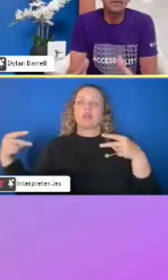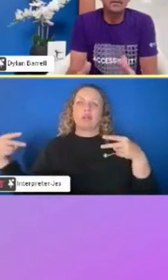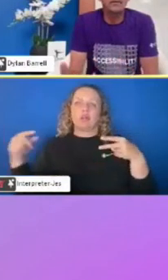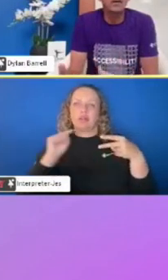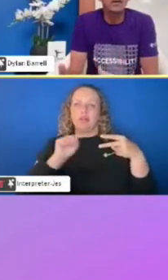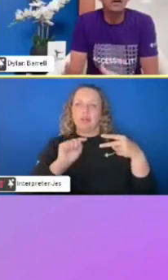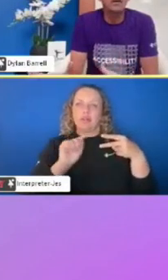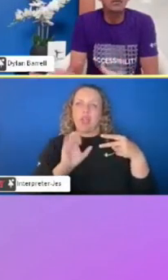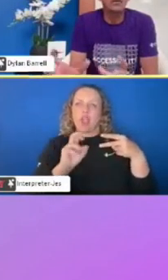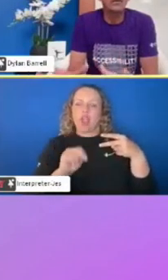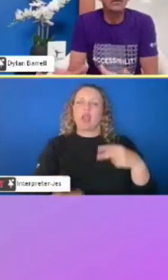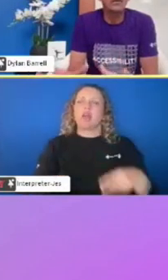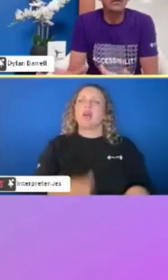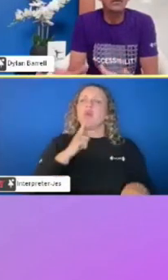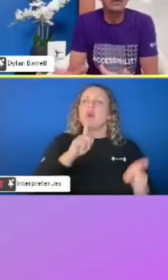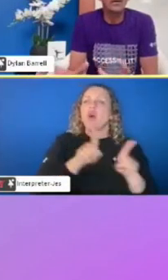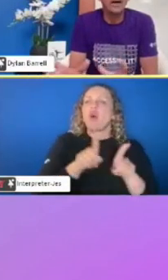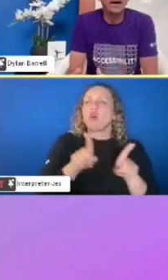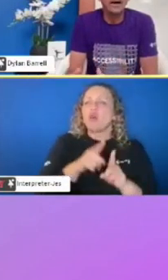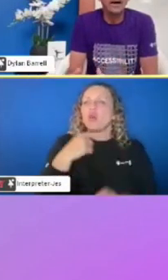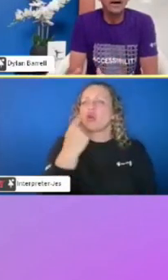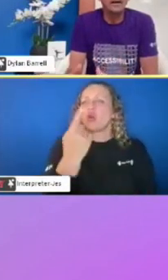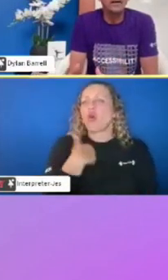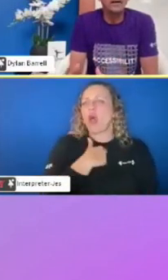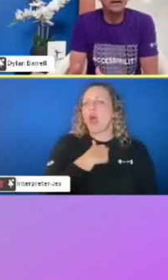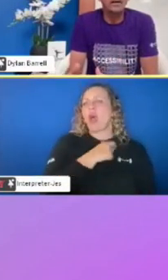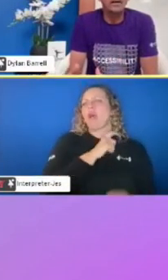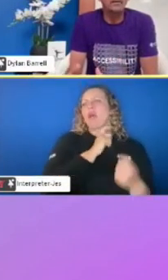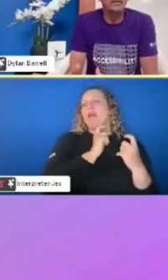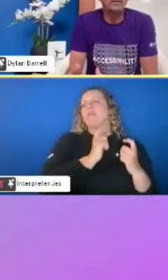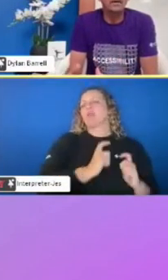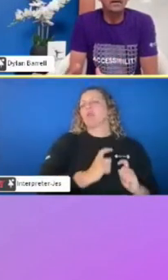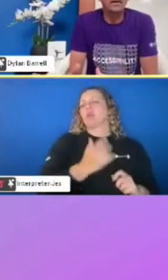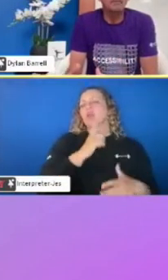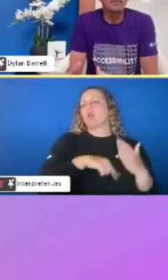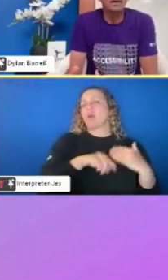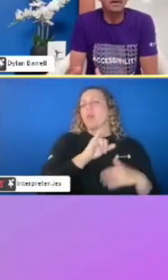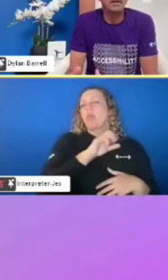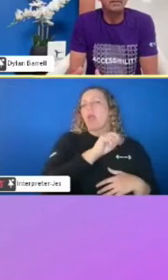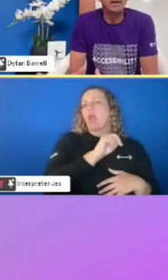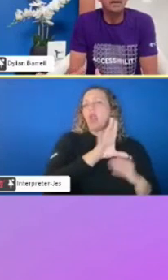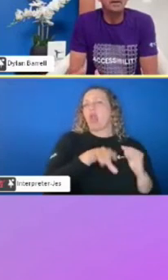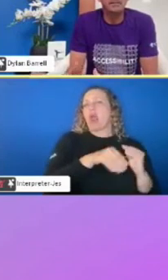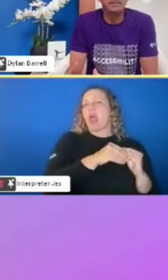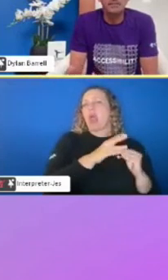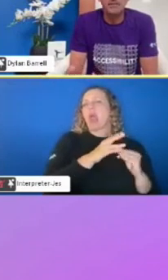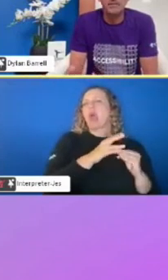because we've also told our configuration what the icon custom element maps to,